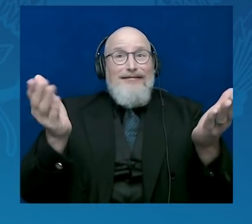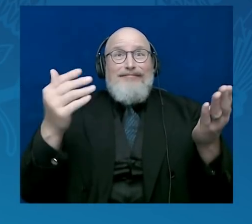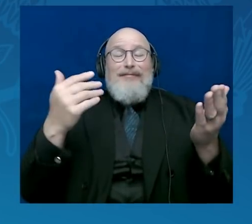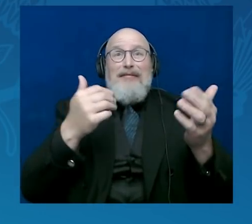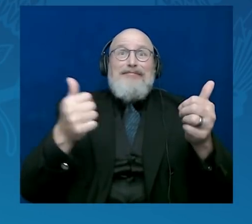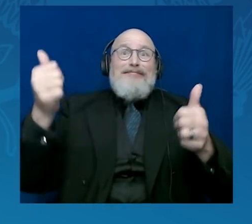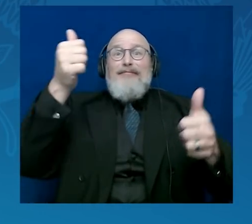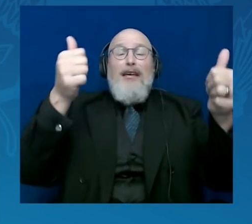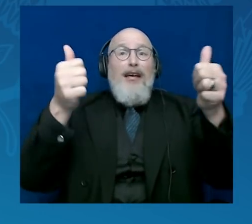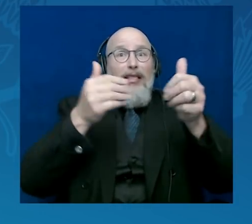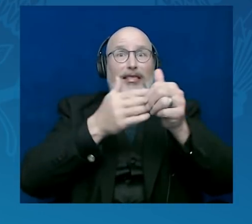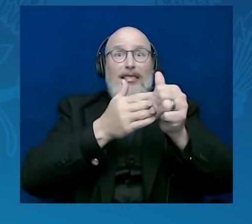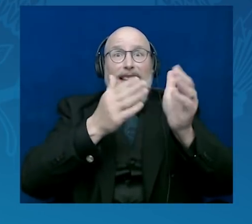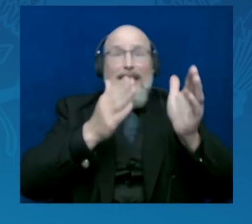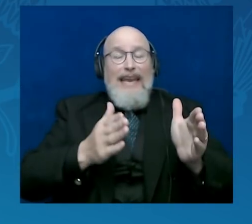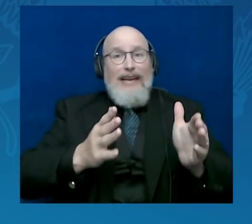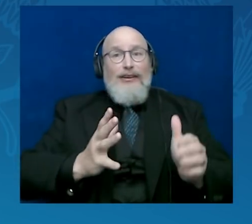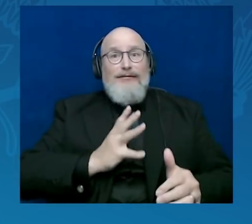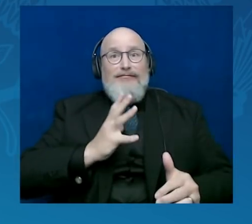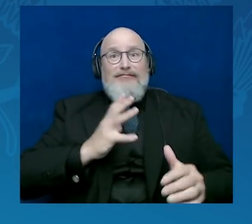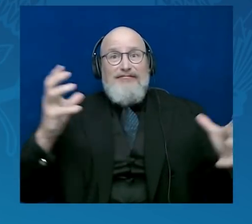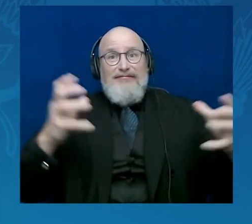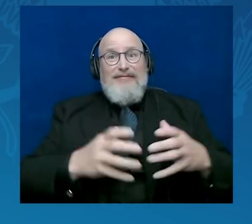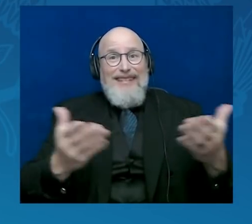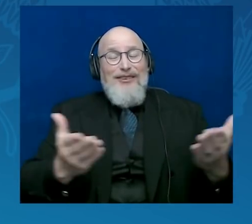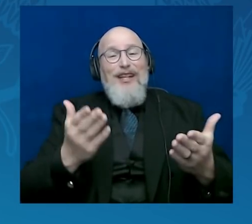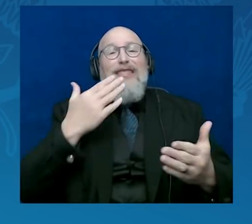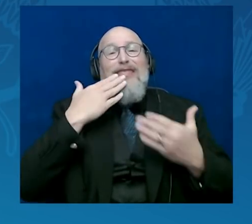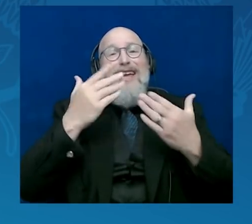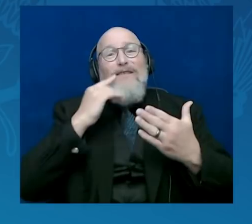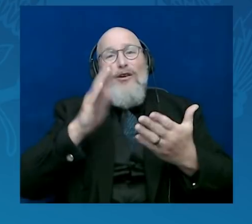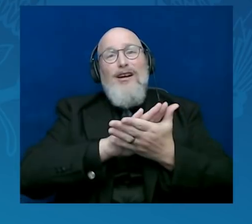I thank you for the kind introduction and your years of dedicated leadership.